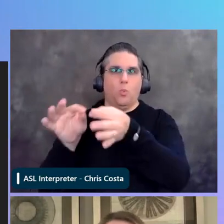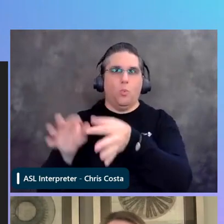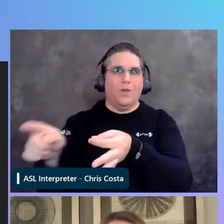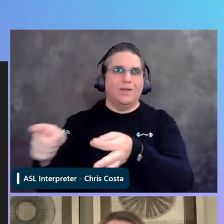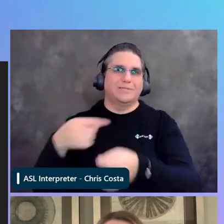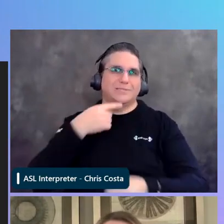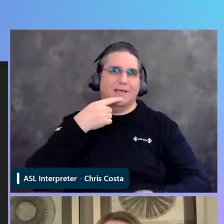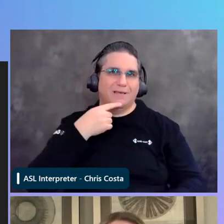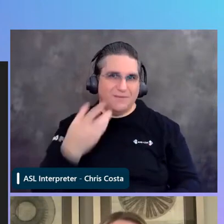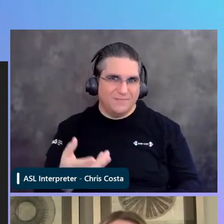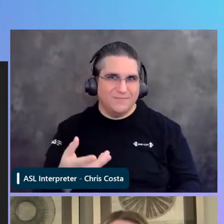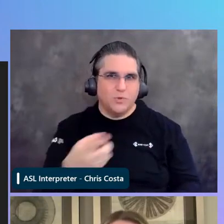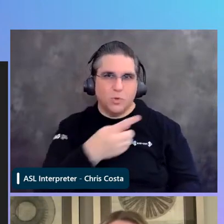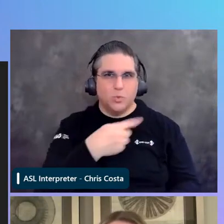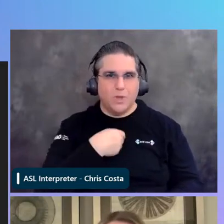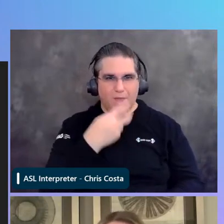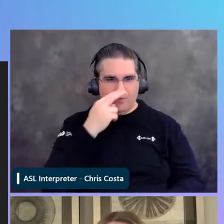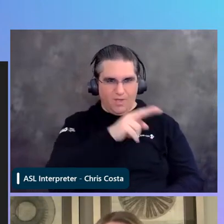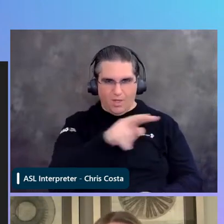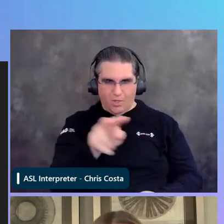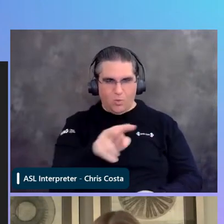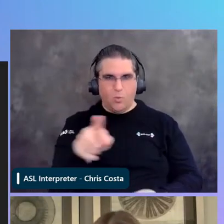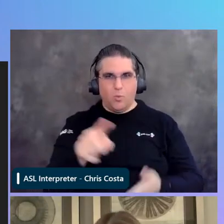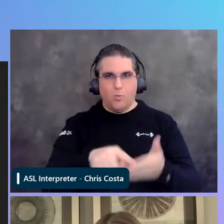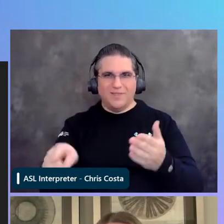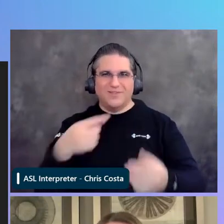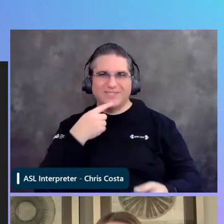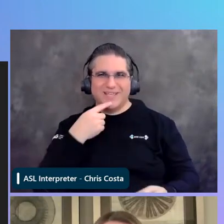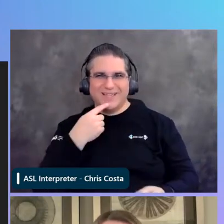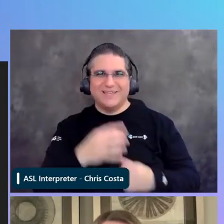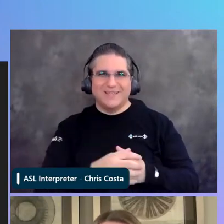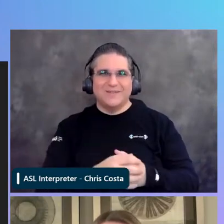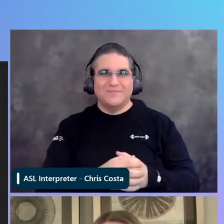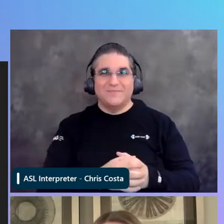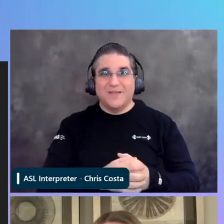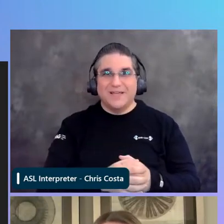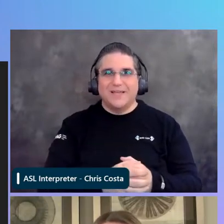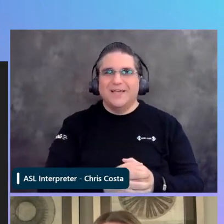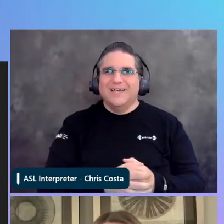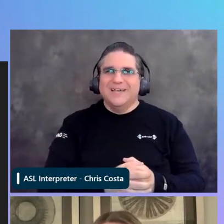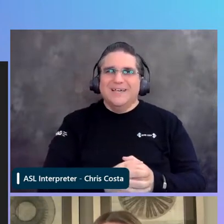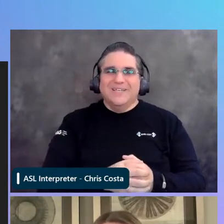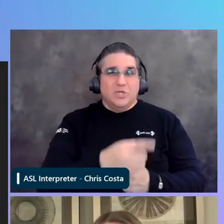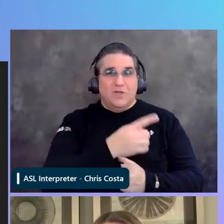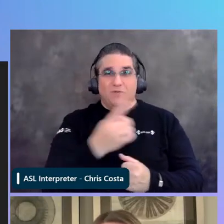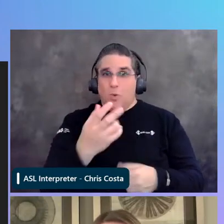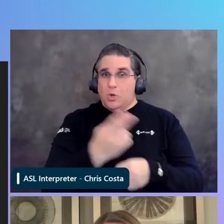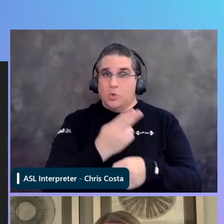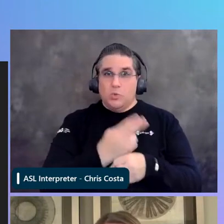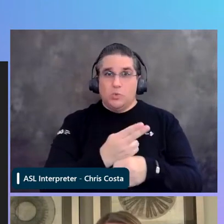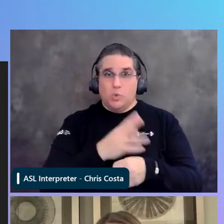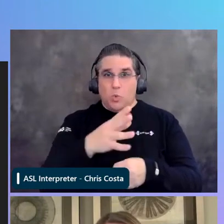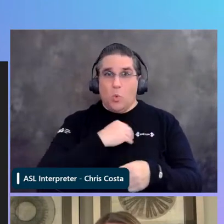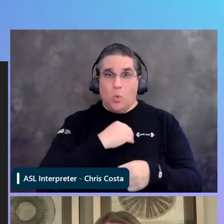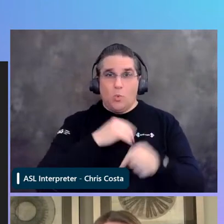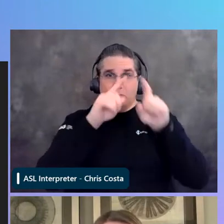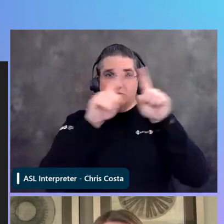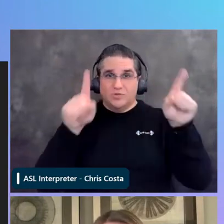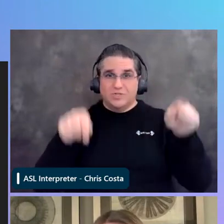along. But we definitely, um, you know, fire up your own screen reader at home and try it